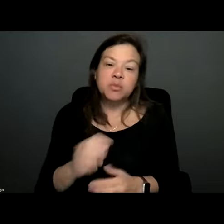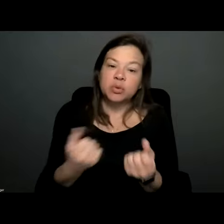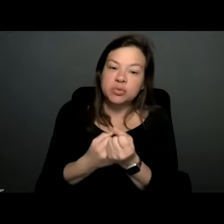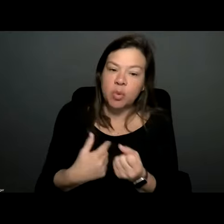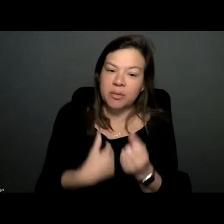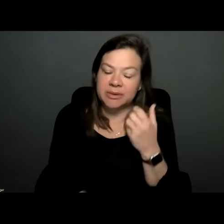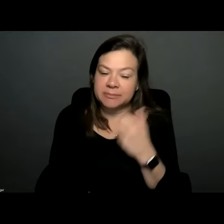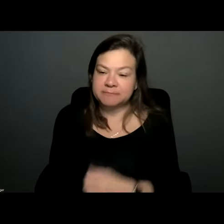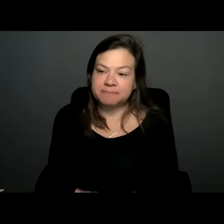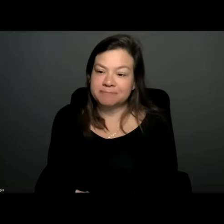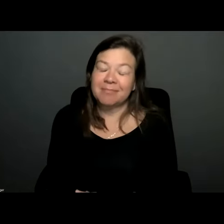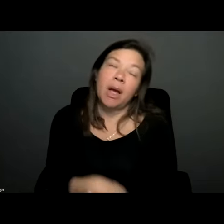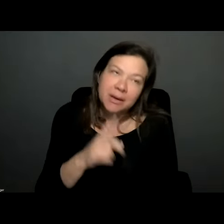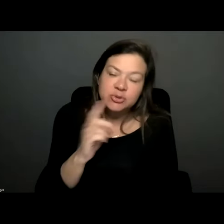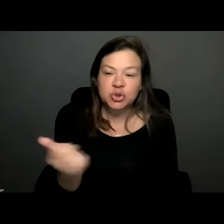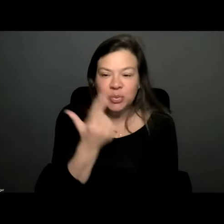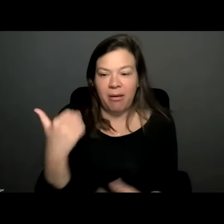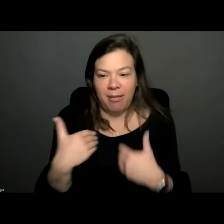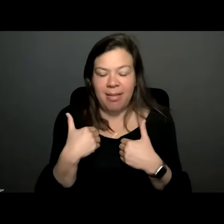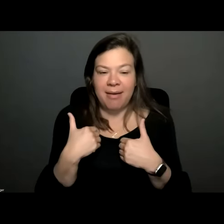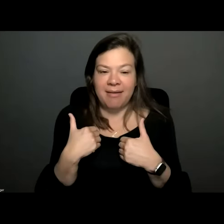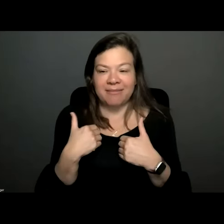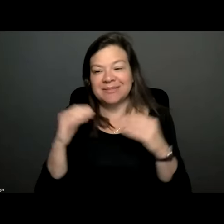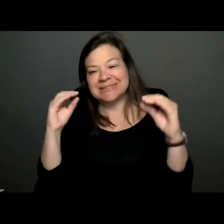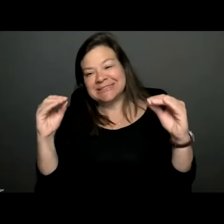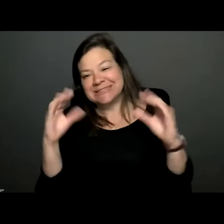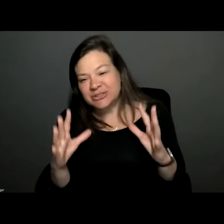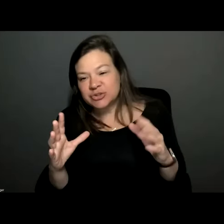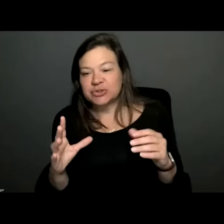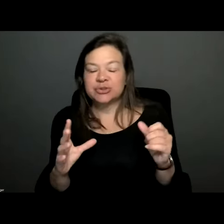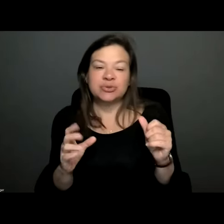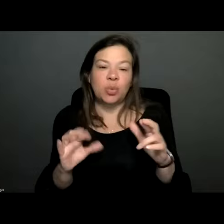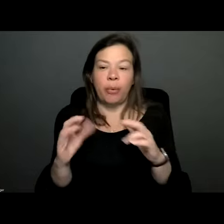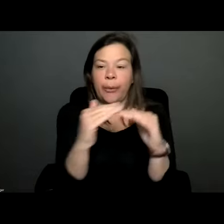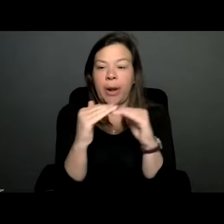and I'm sure that all of us have, you know, have teachers or, you know, colleagues or things like that that,